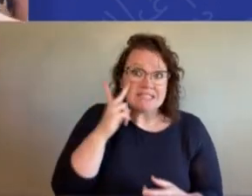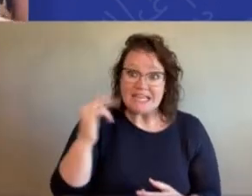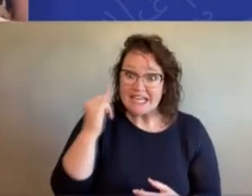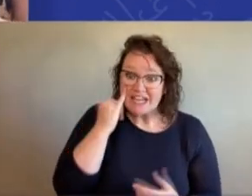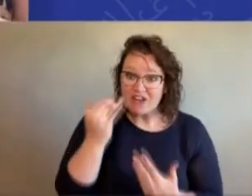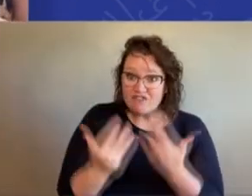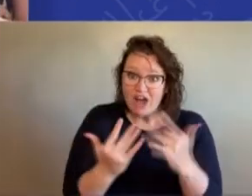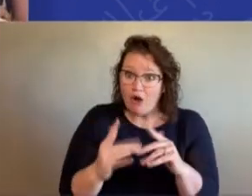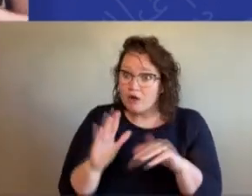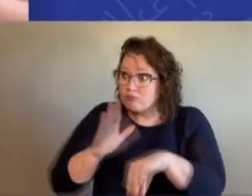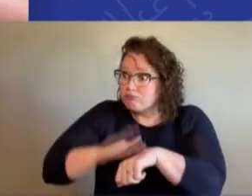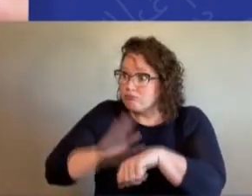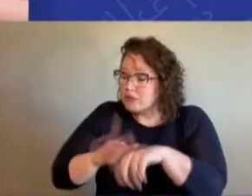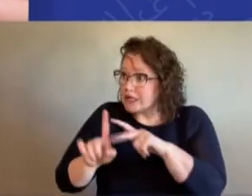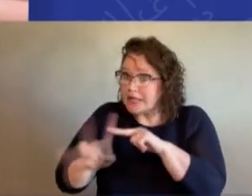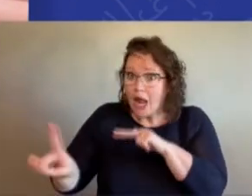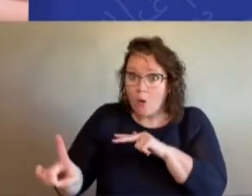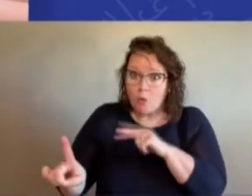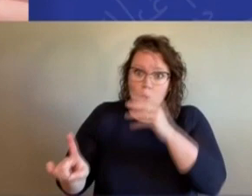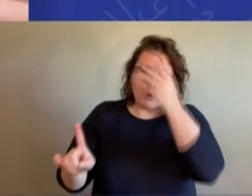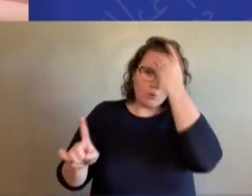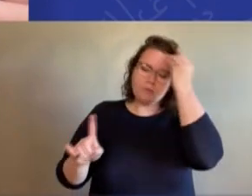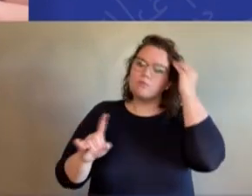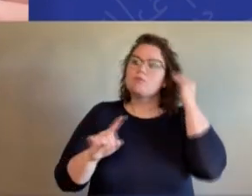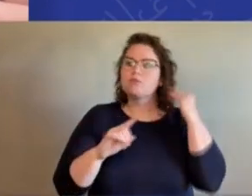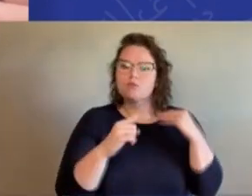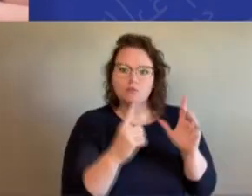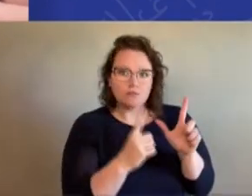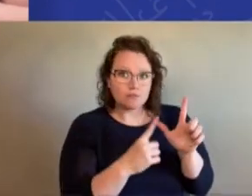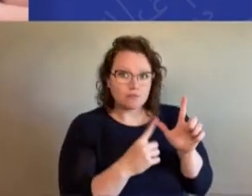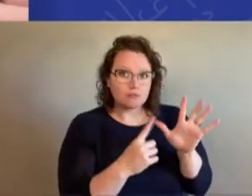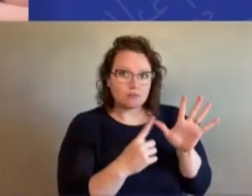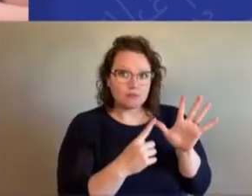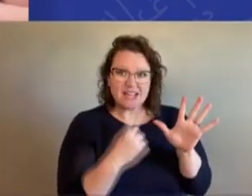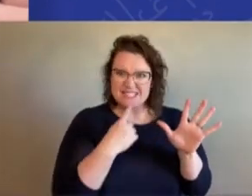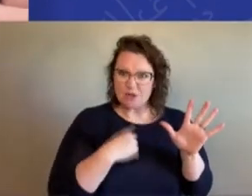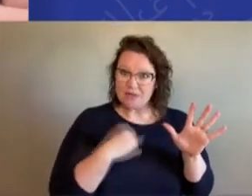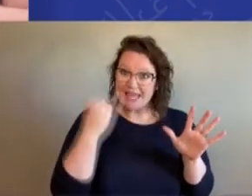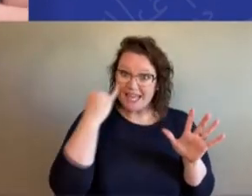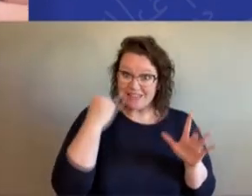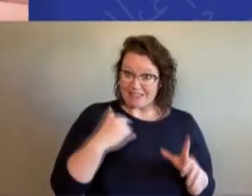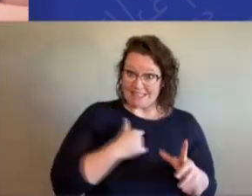your house or classroom. Our smoke detectors are always scanning for smoke to tell us if